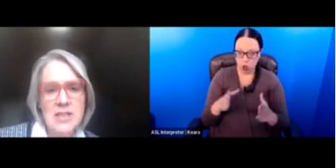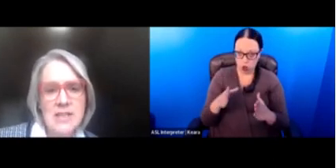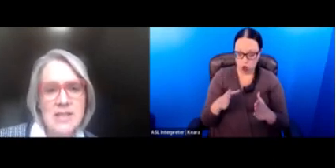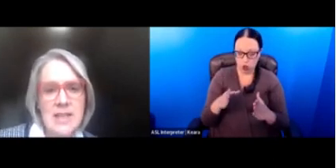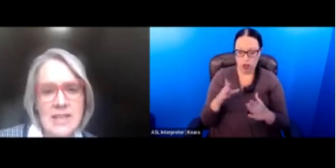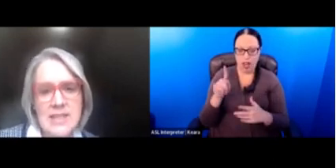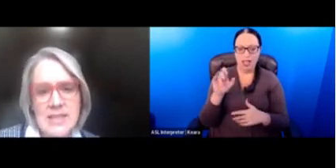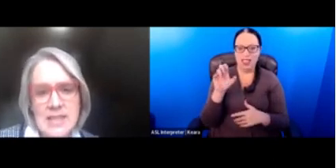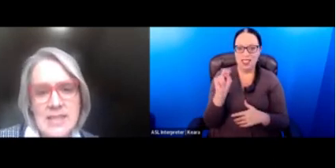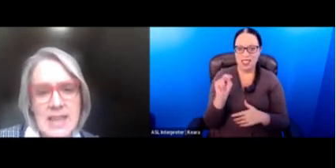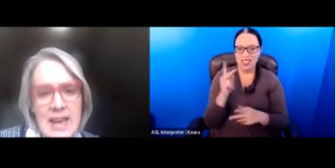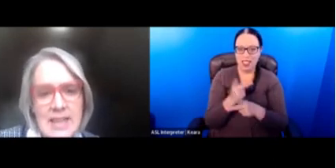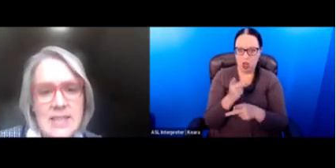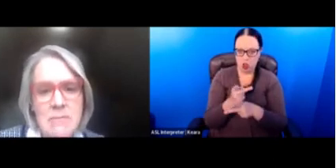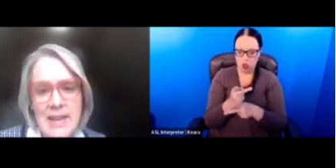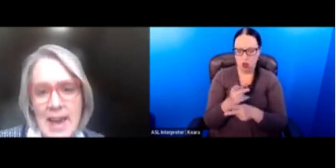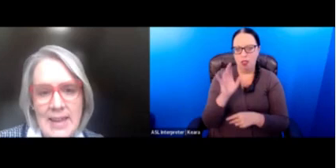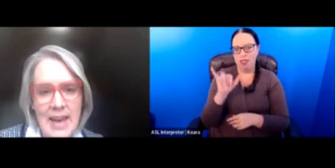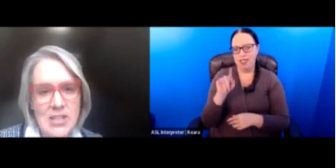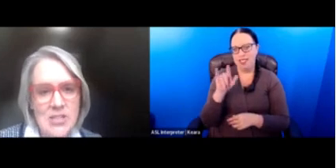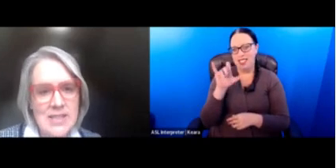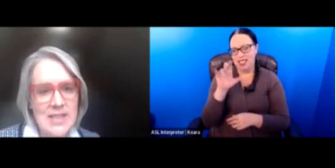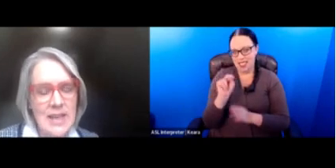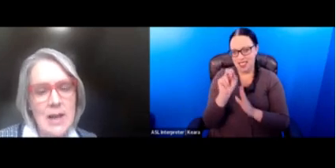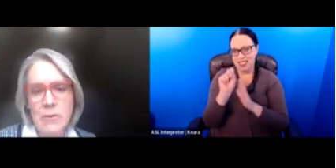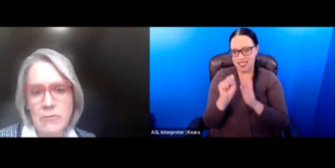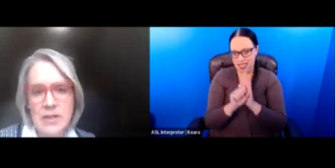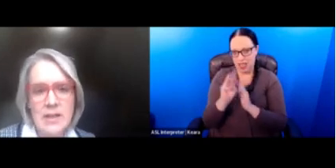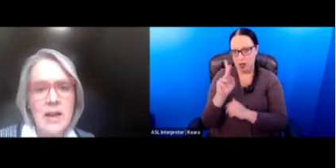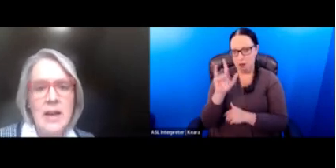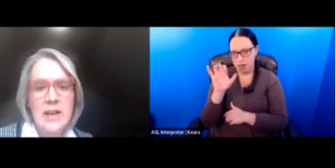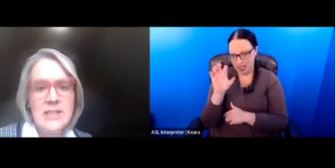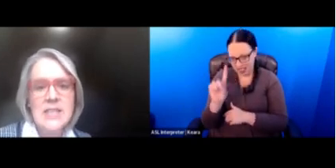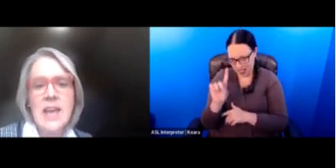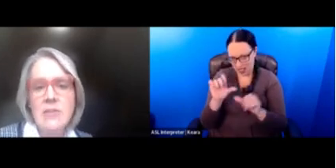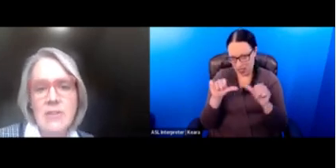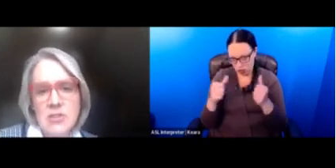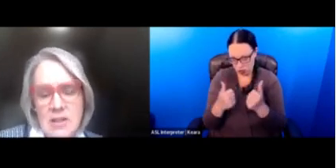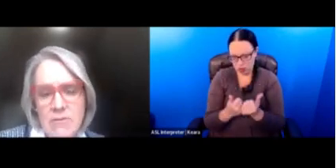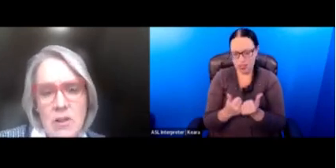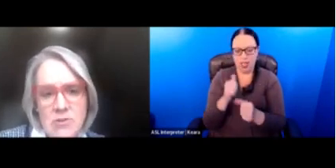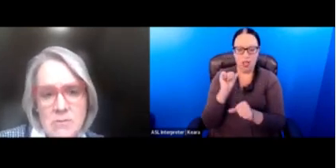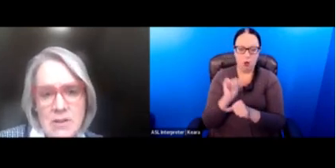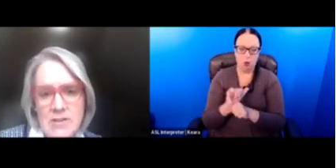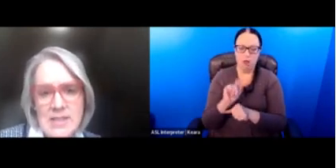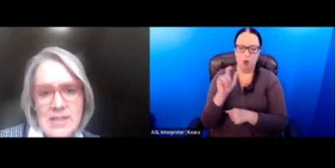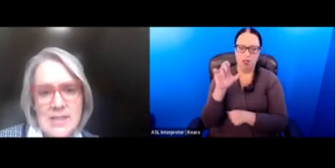the Tennessee state Medicaid agency and I work for the the 10 care division of long term